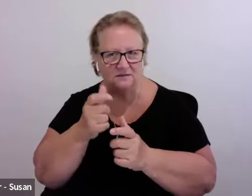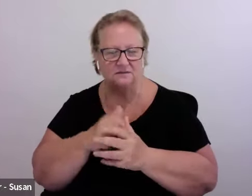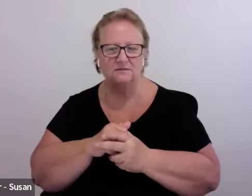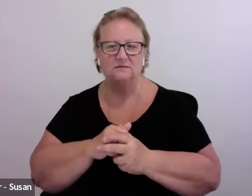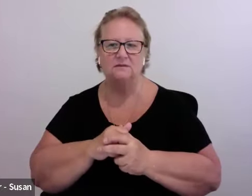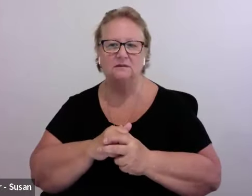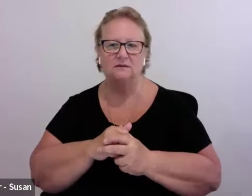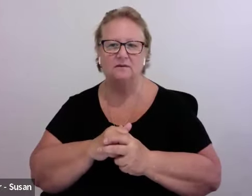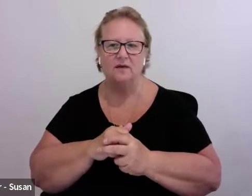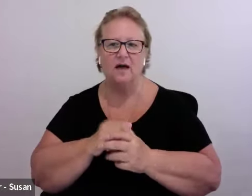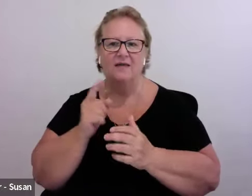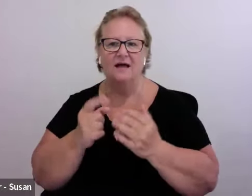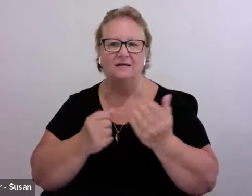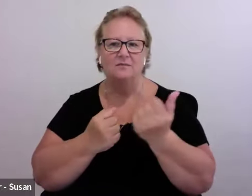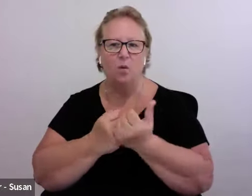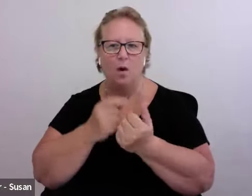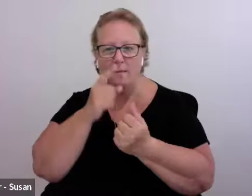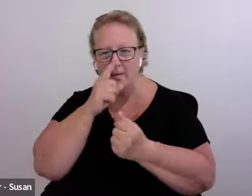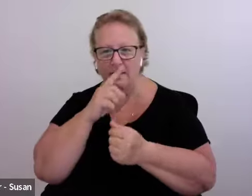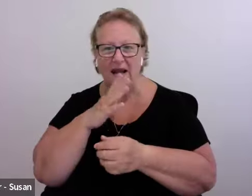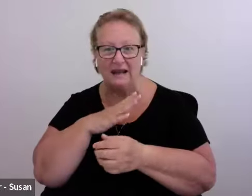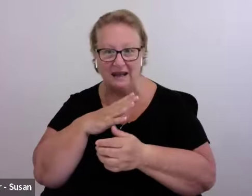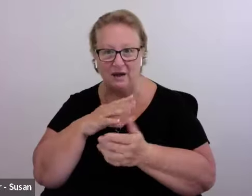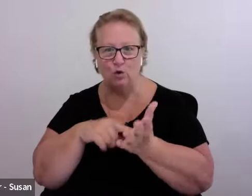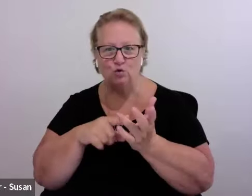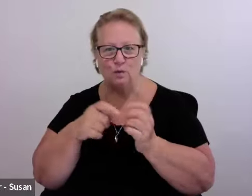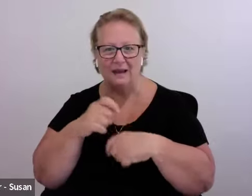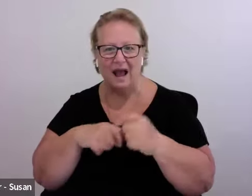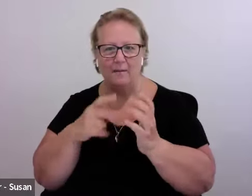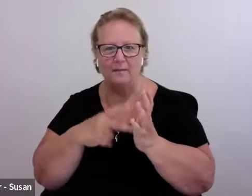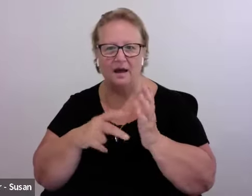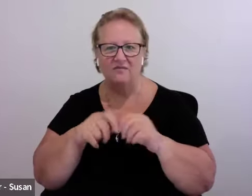. Just to clarify that in your budgetting for fair